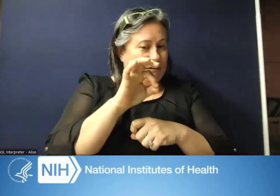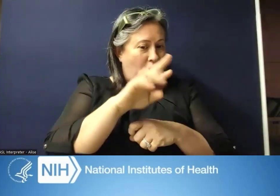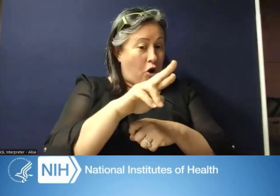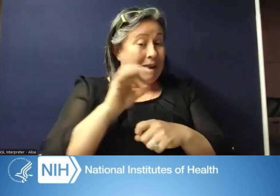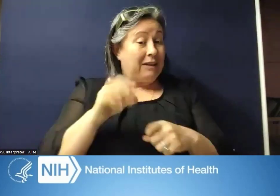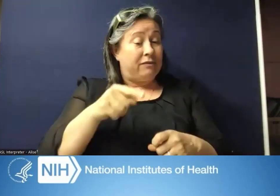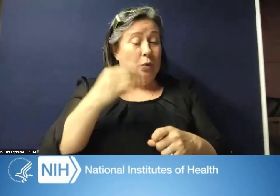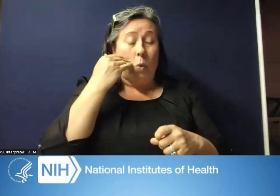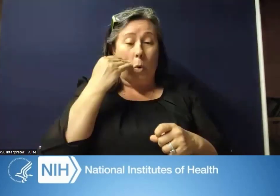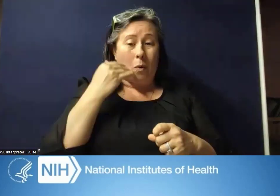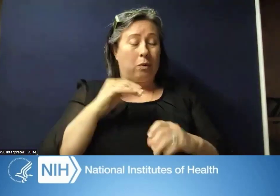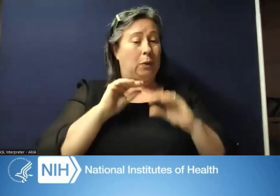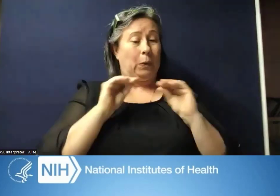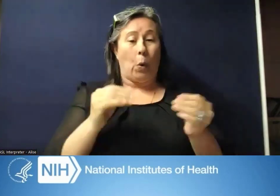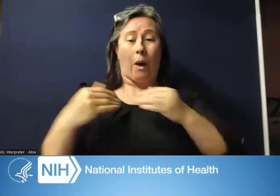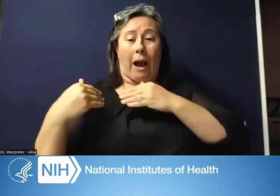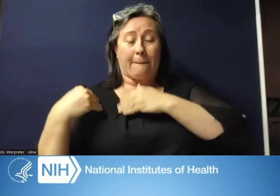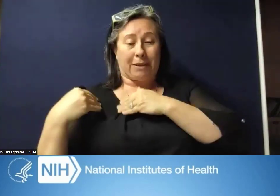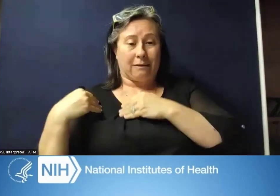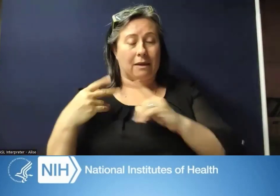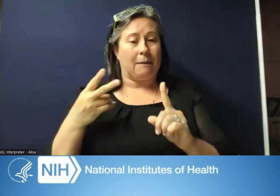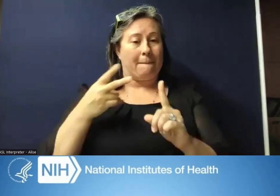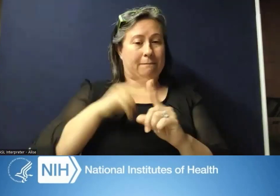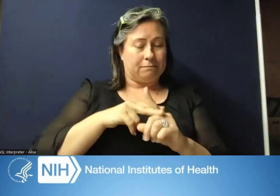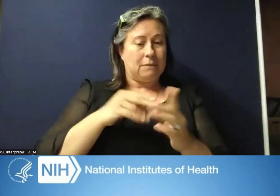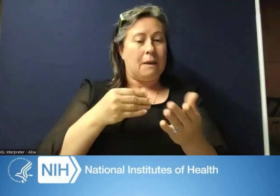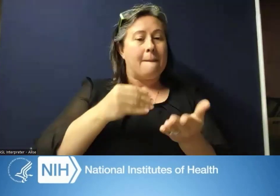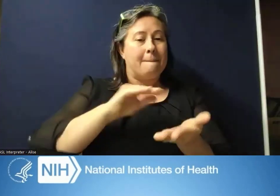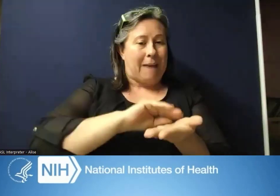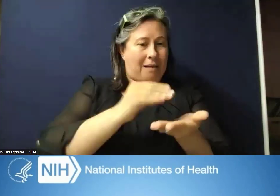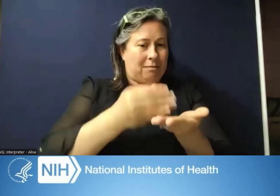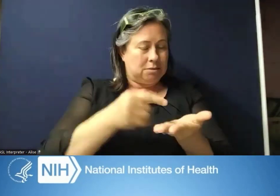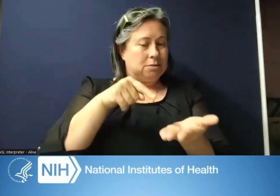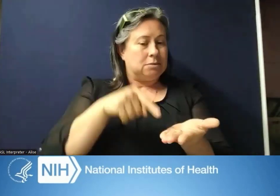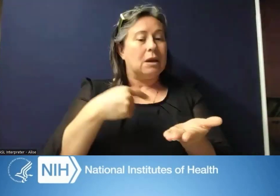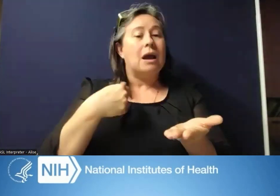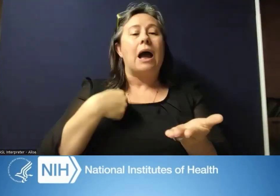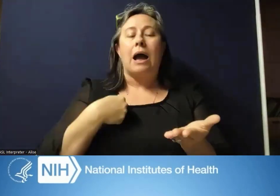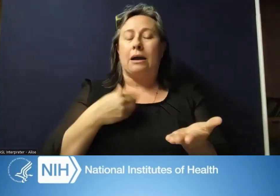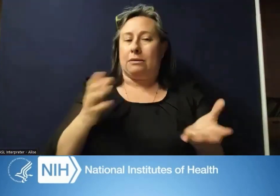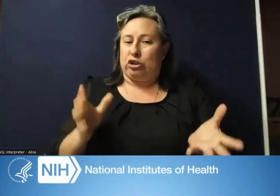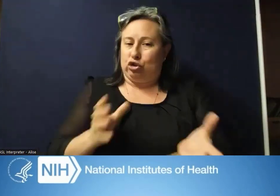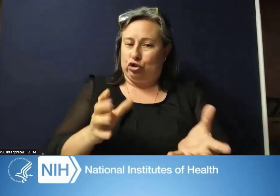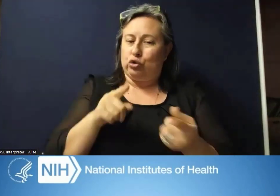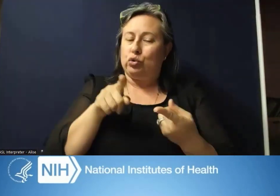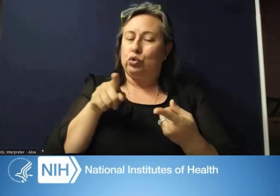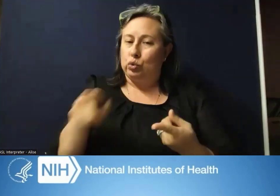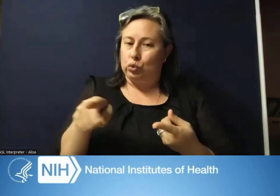that you might wish to spend, that's the point at which that I would encourage you to submit your carryover request.